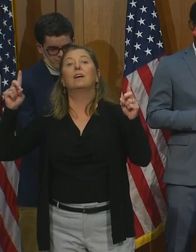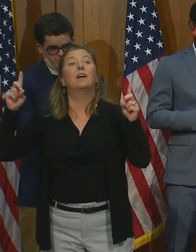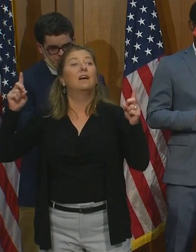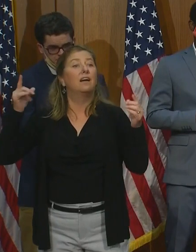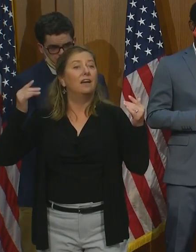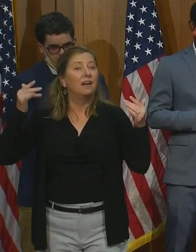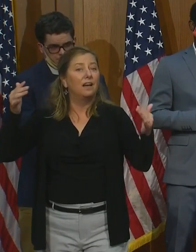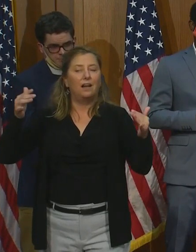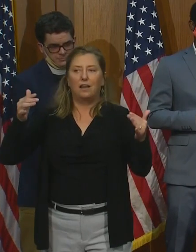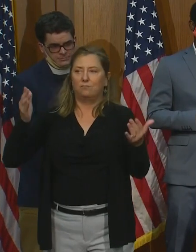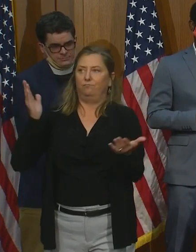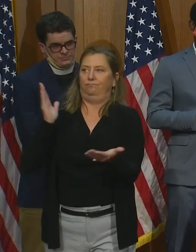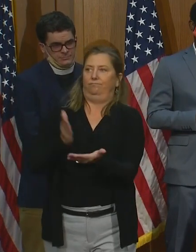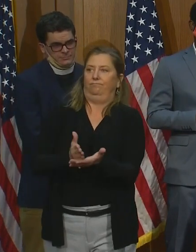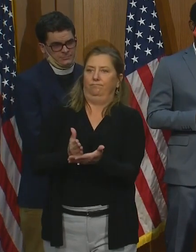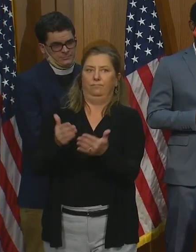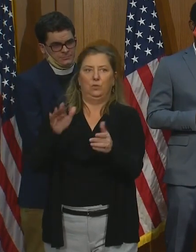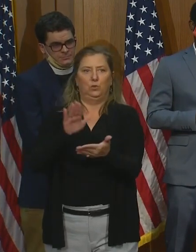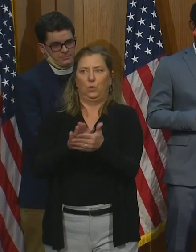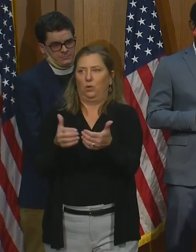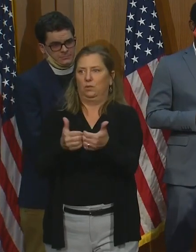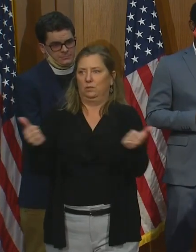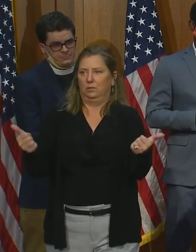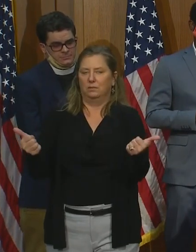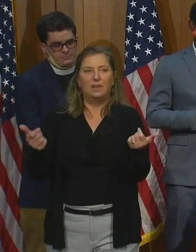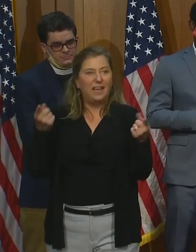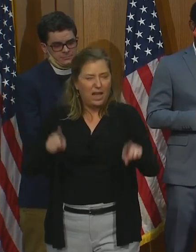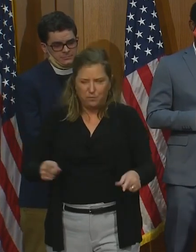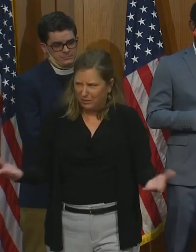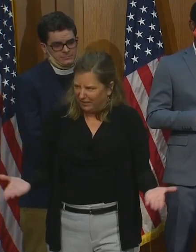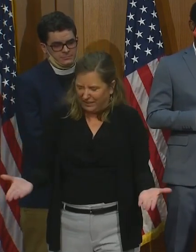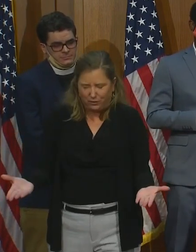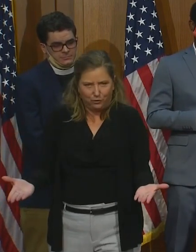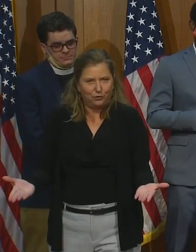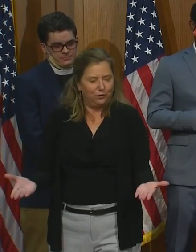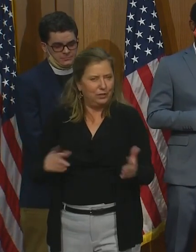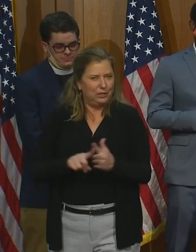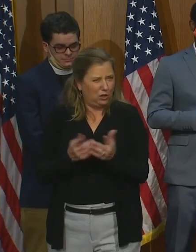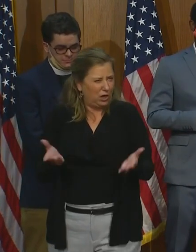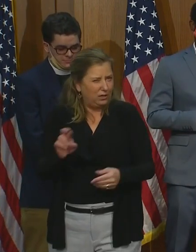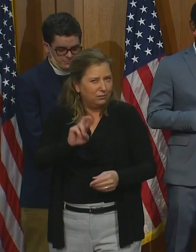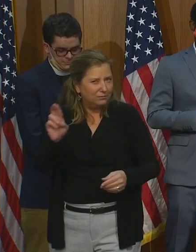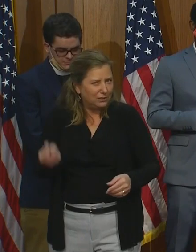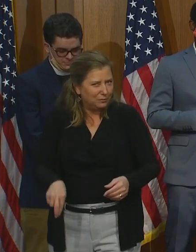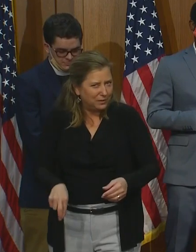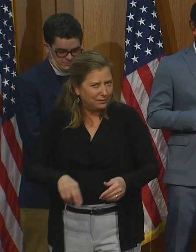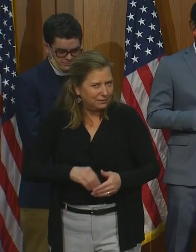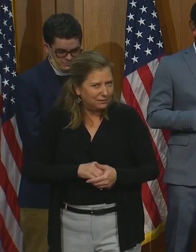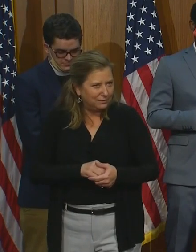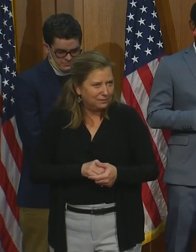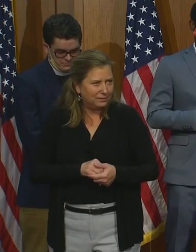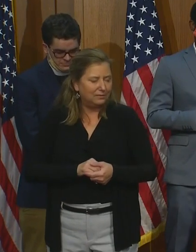EDUCATION AND EVENTUALLY THROUGHOUT SEGREGATED SCHOOLS IN THE UNITED STATES OF AMERICA